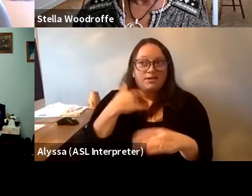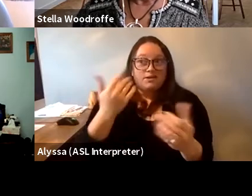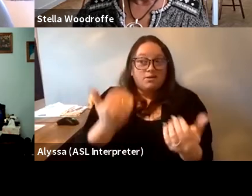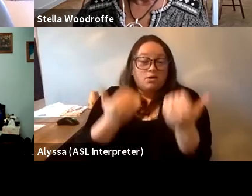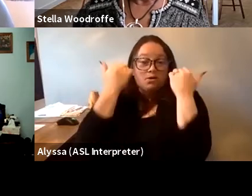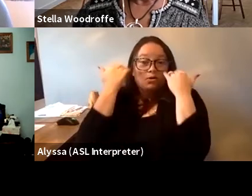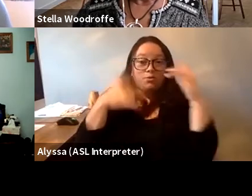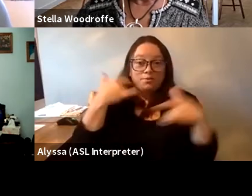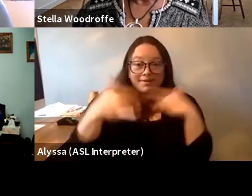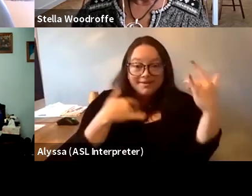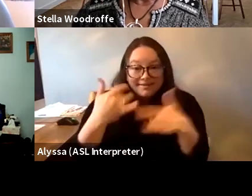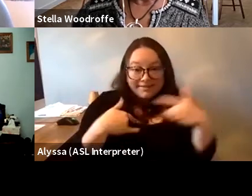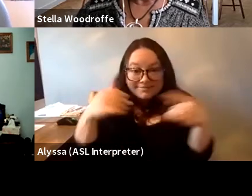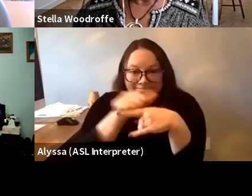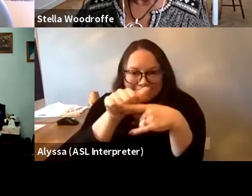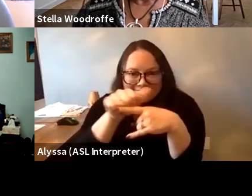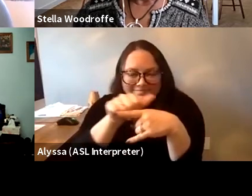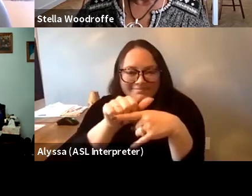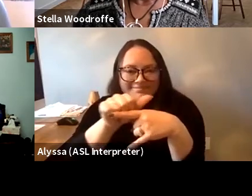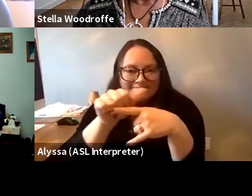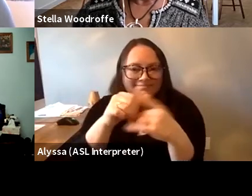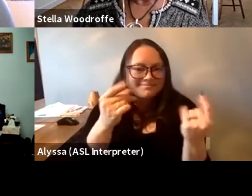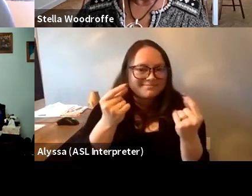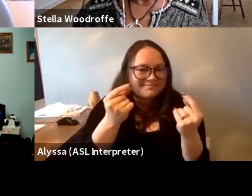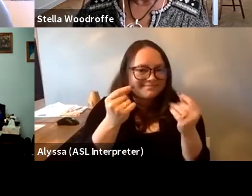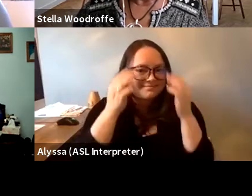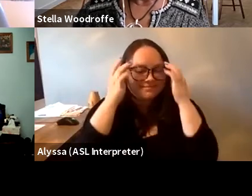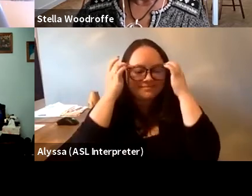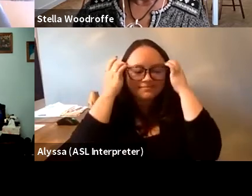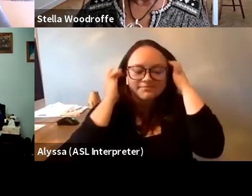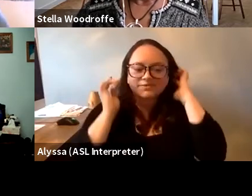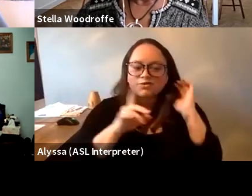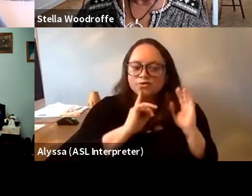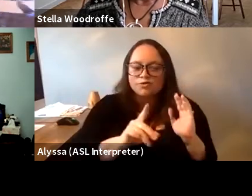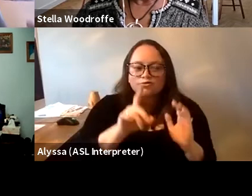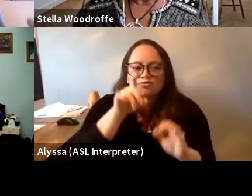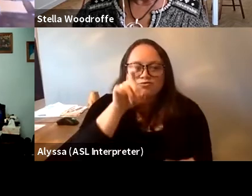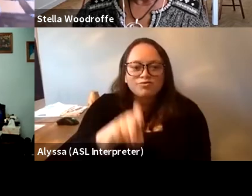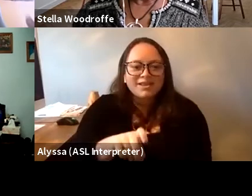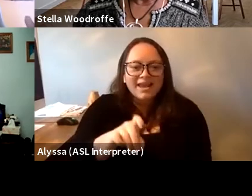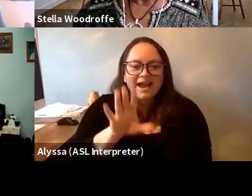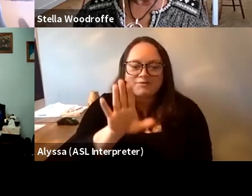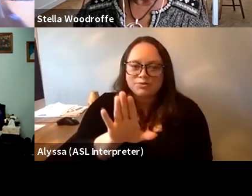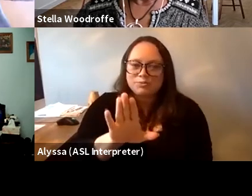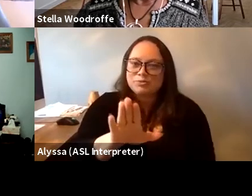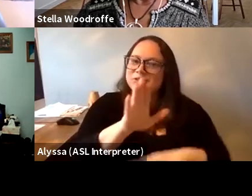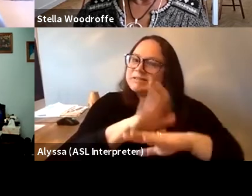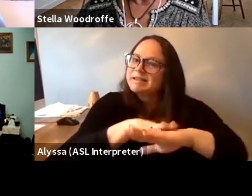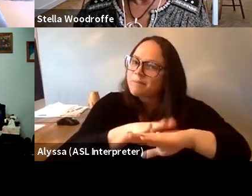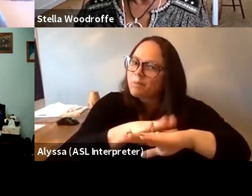just, you know, practice and do this activity. So you have to kind of give him a warning that you may not have to give the